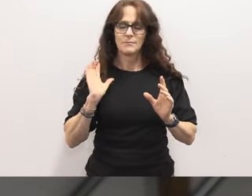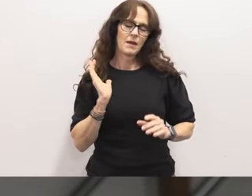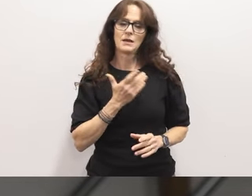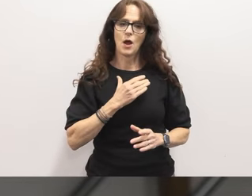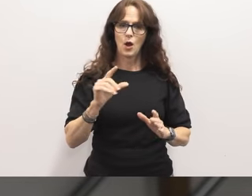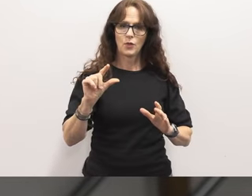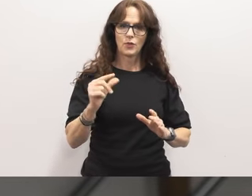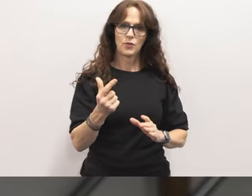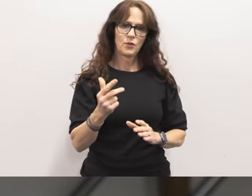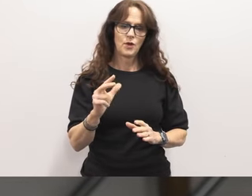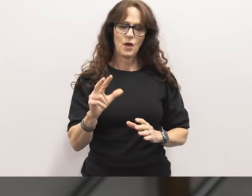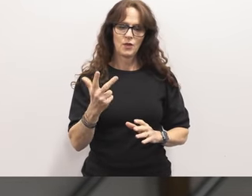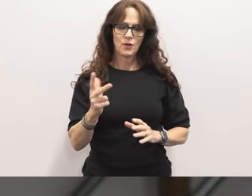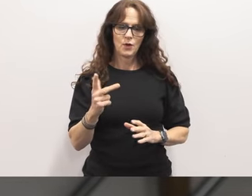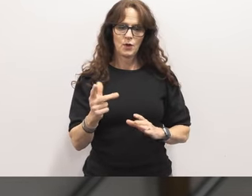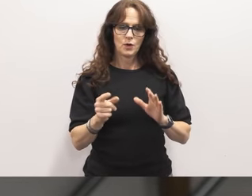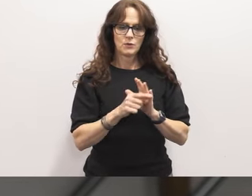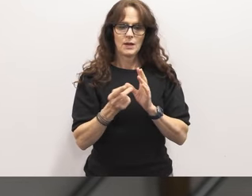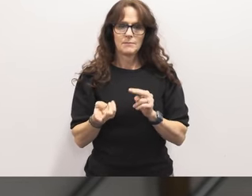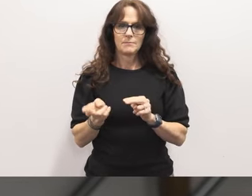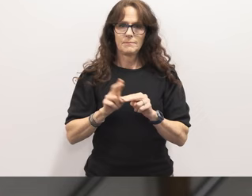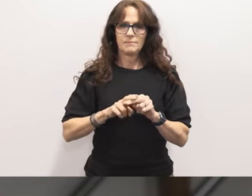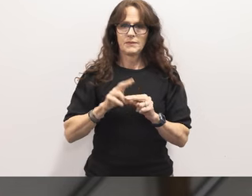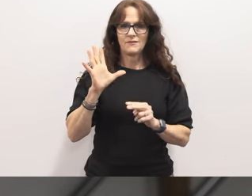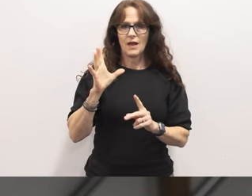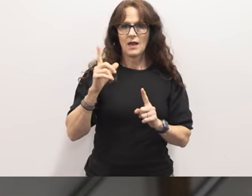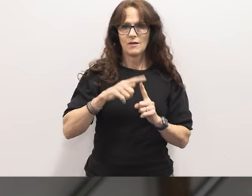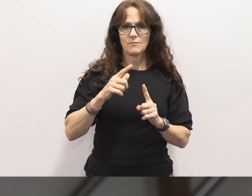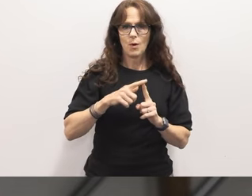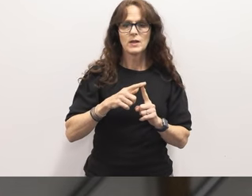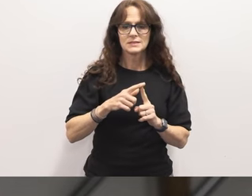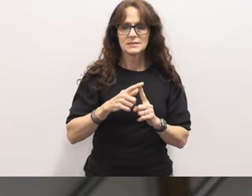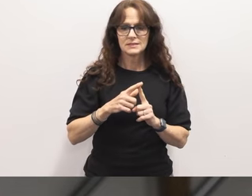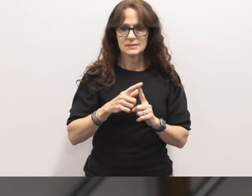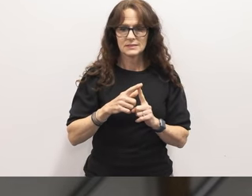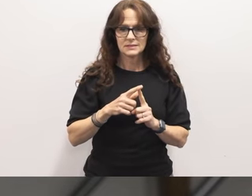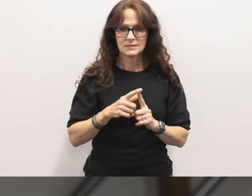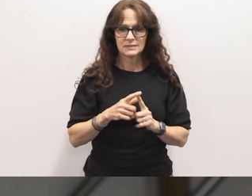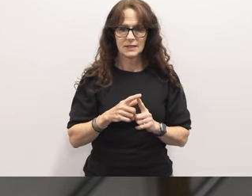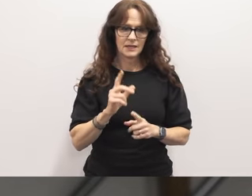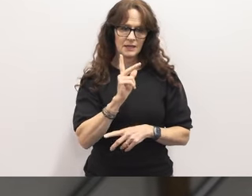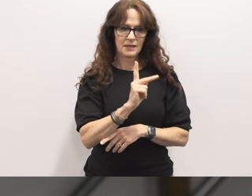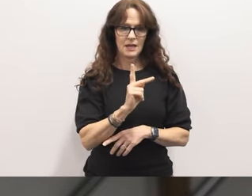made five points of gain and then to the next slide, the fact that our K2 students are making